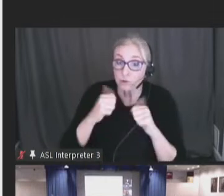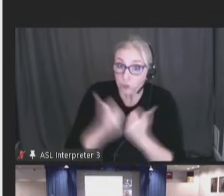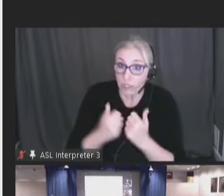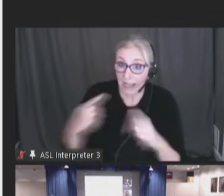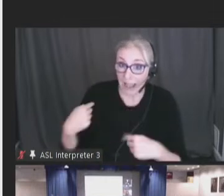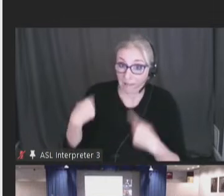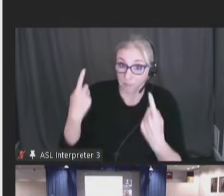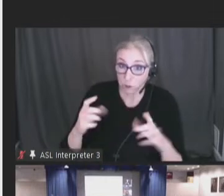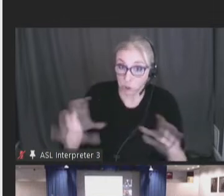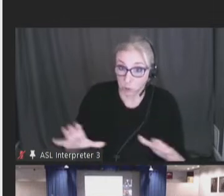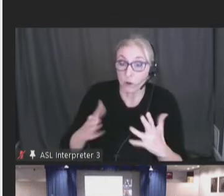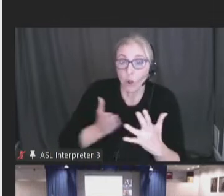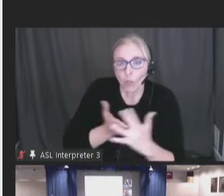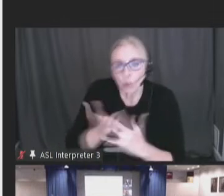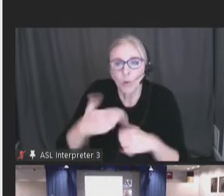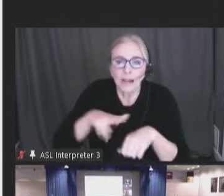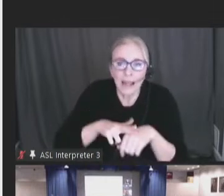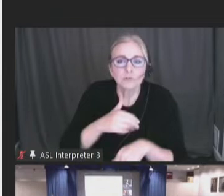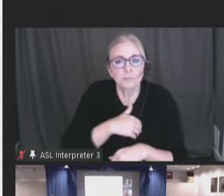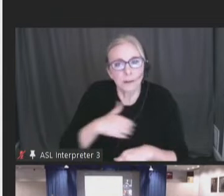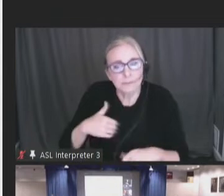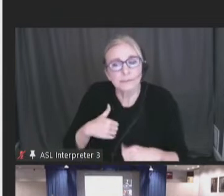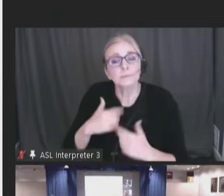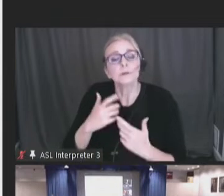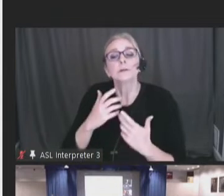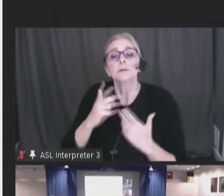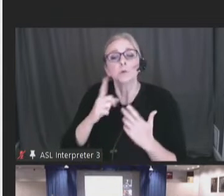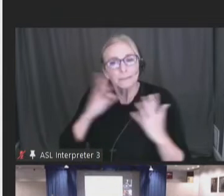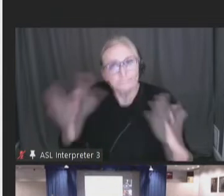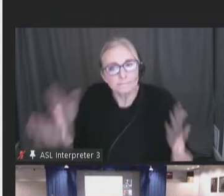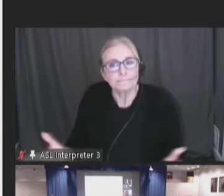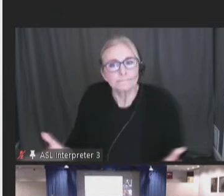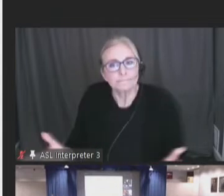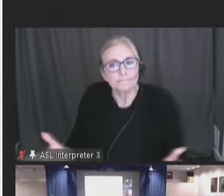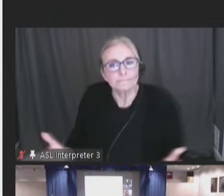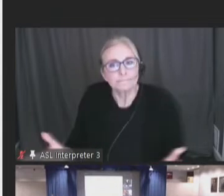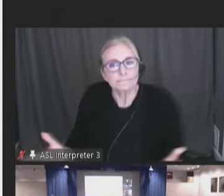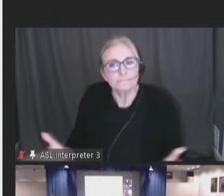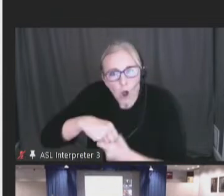through our national membership is lift up those voices, lift up the innovations,